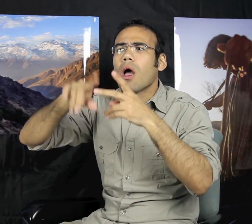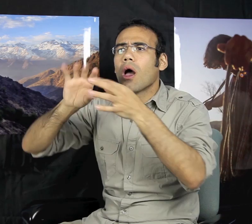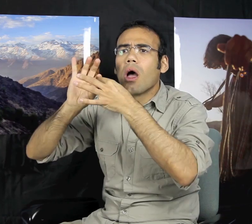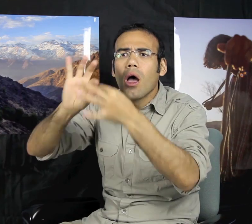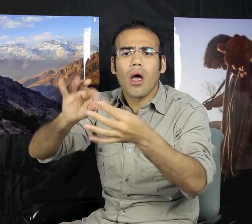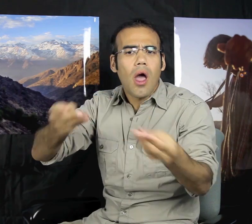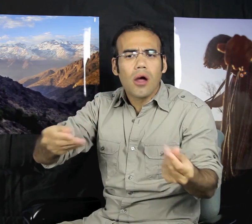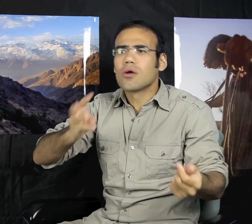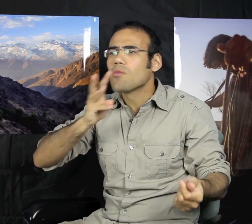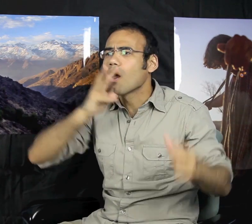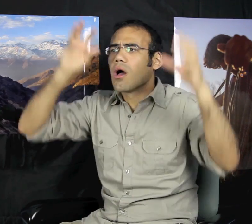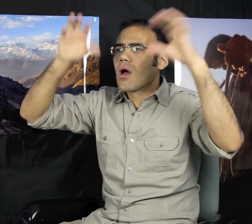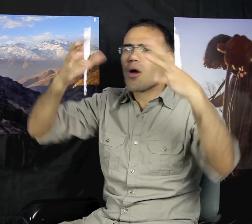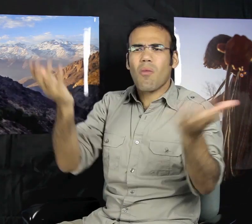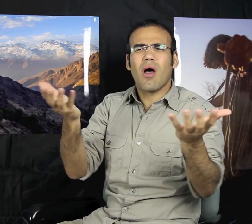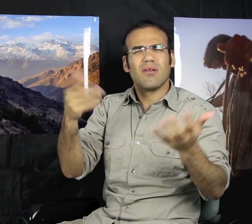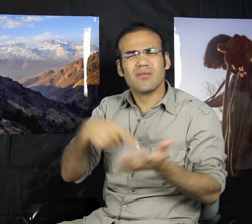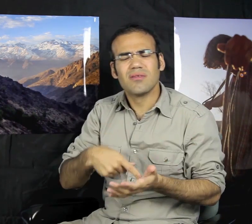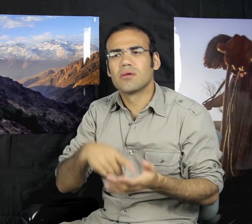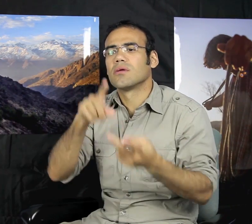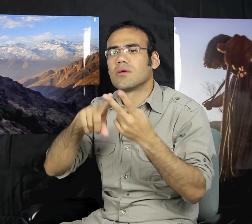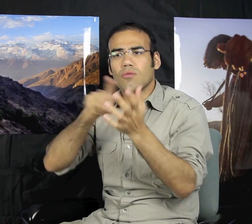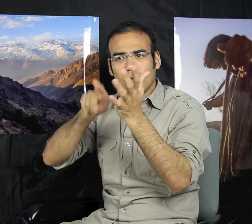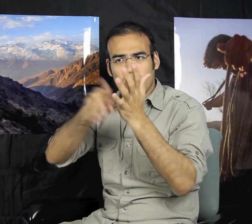Get familiar with the mountains, land, and rain. Research on your own with your camera.